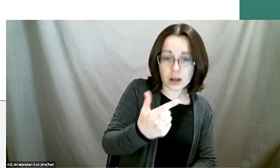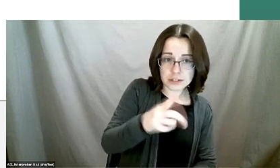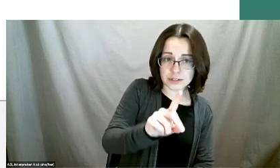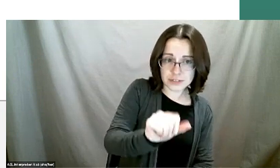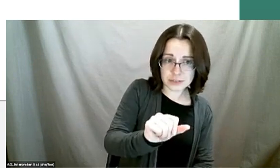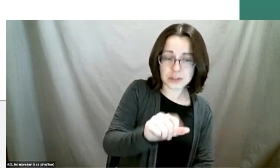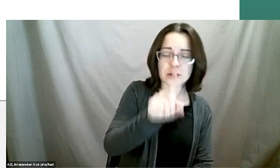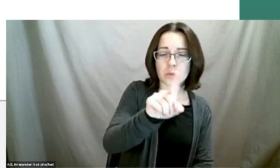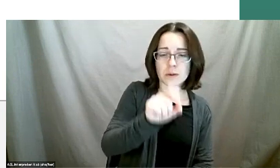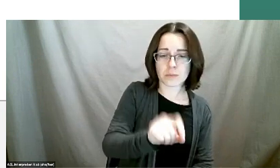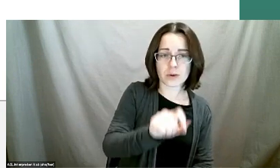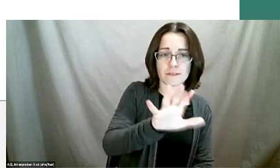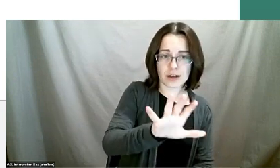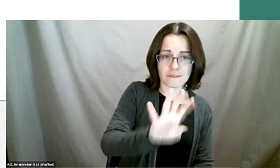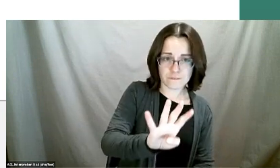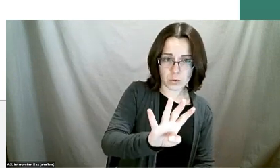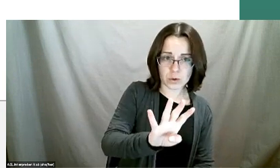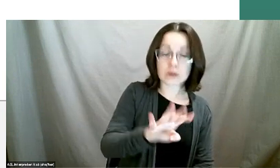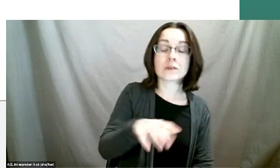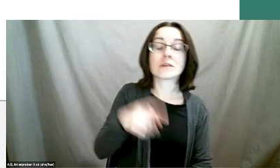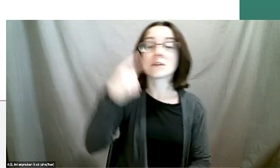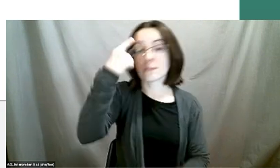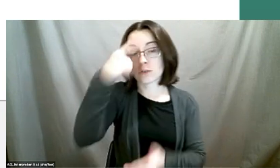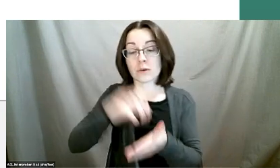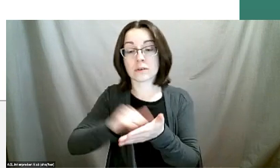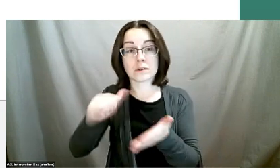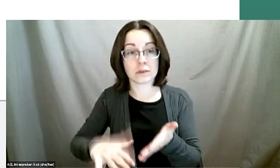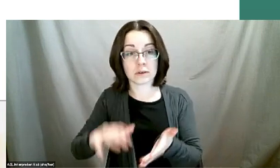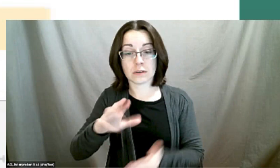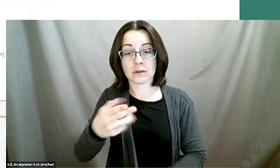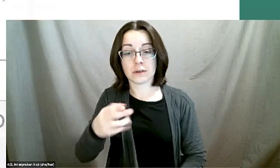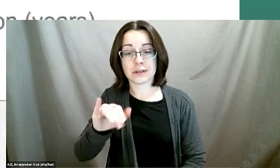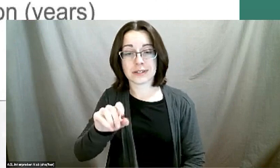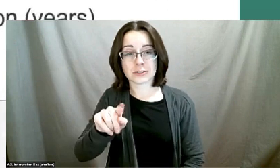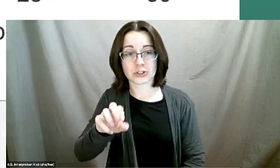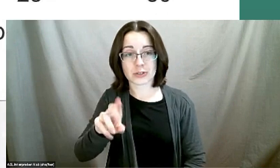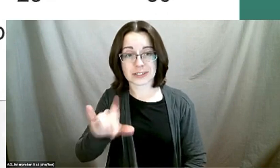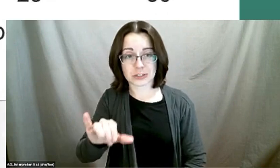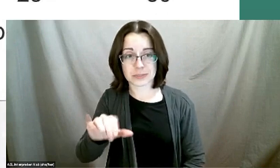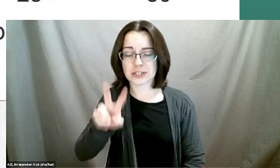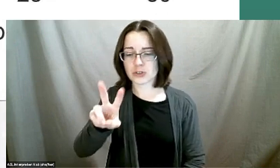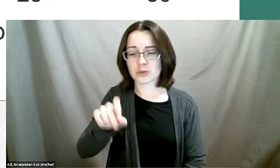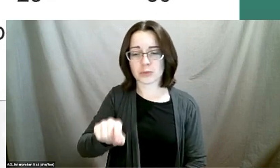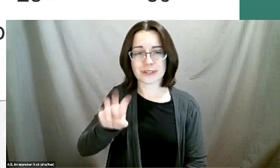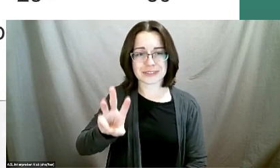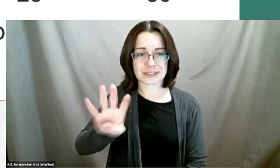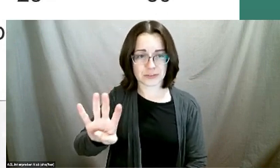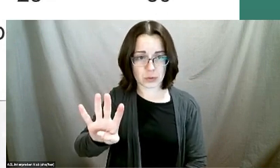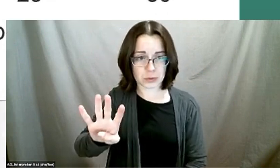The odds ratio for hysterectomy was 2.64. And if we look at the age at which